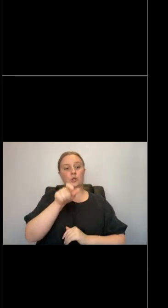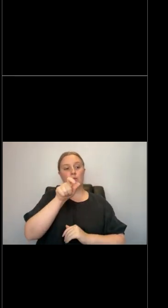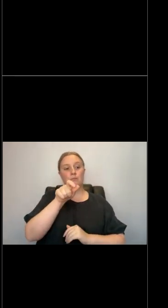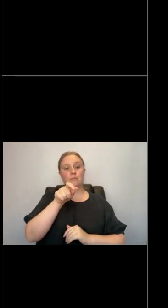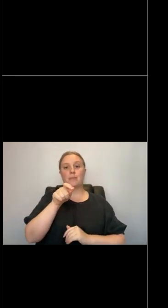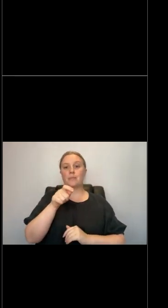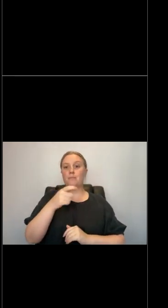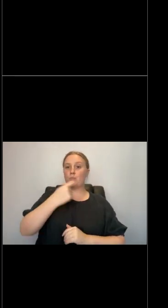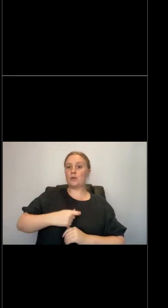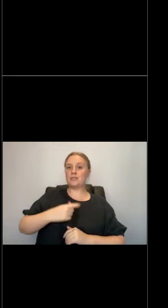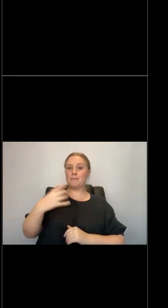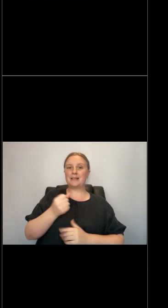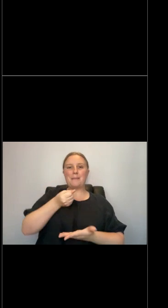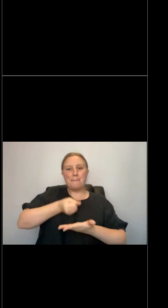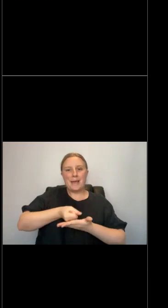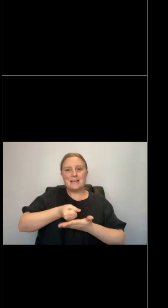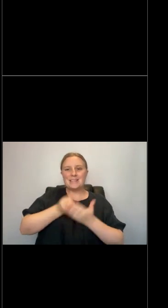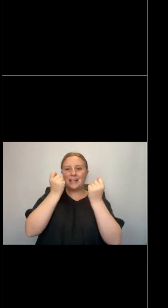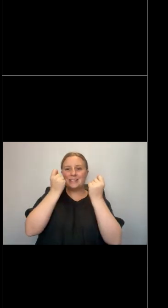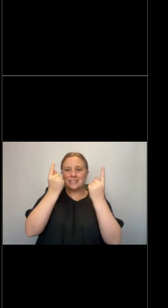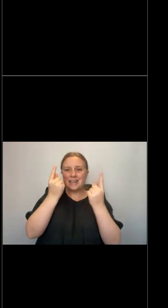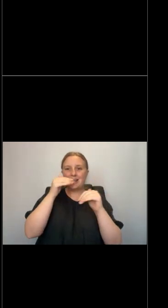of the essential facts of the charge and the elements of the offense